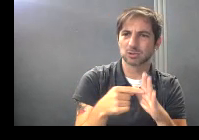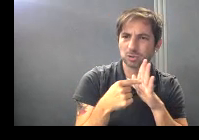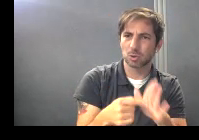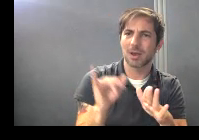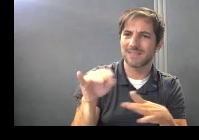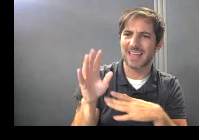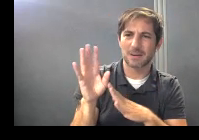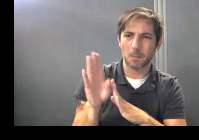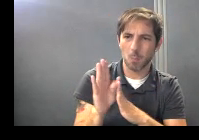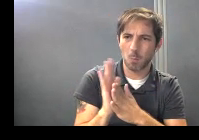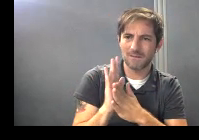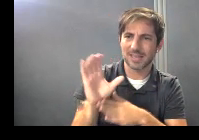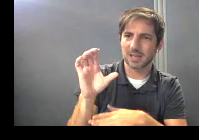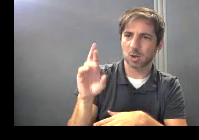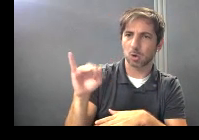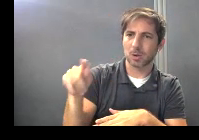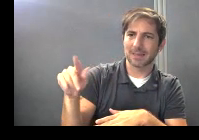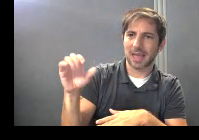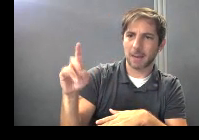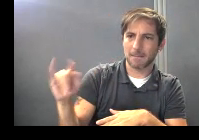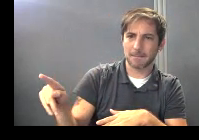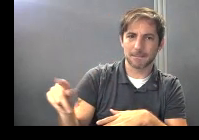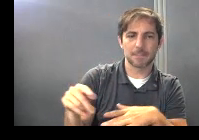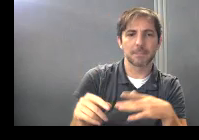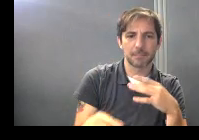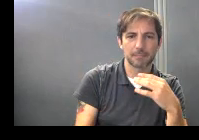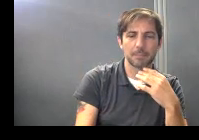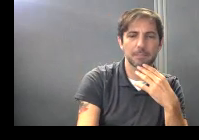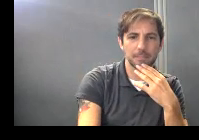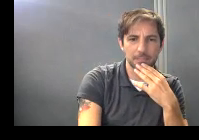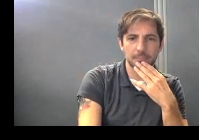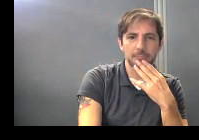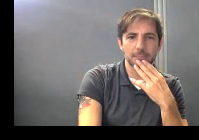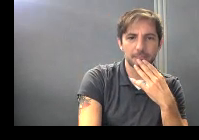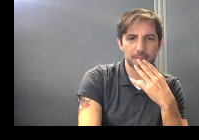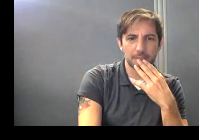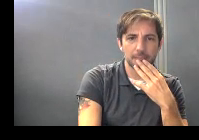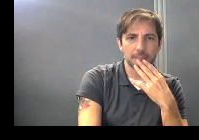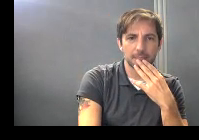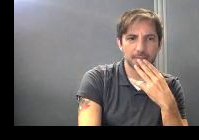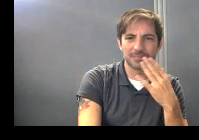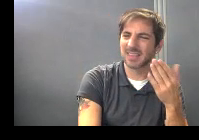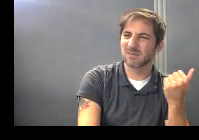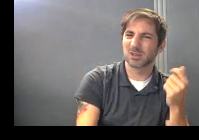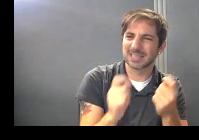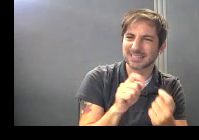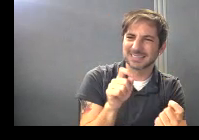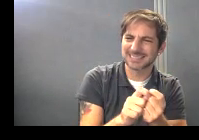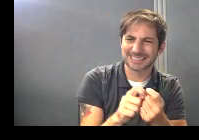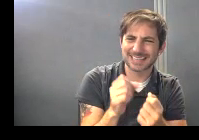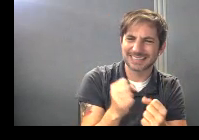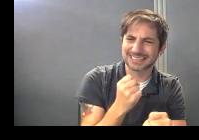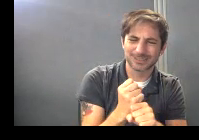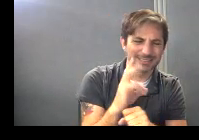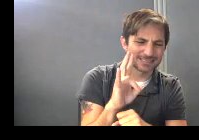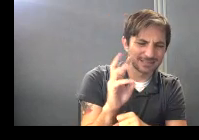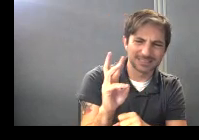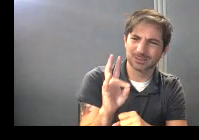ONCE IMPLEMENTED LATER IN THE 1970S -- I FORGOT THE YEAR, '76 OR '77, THE AGENCIES WORKED